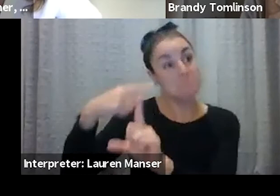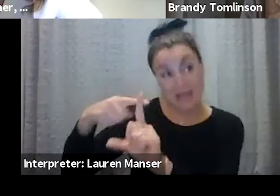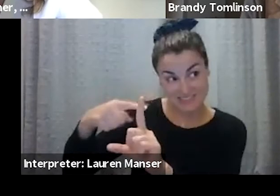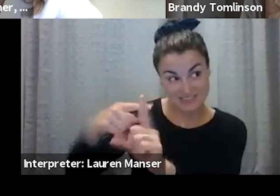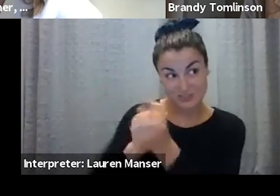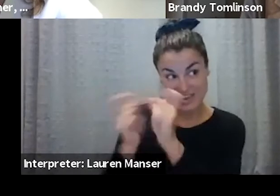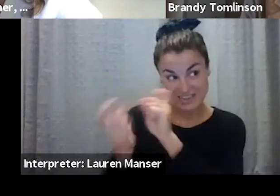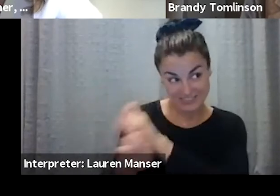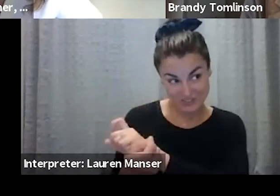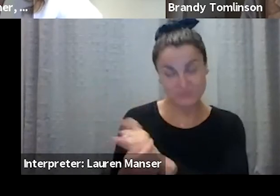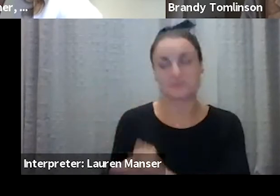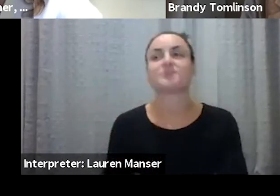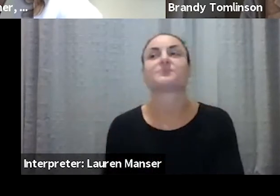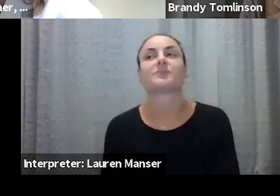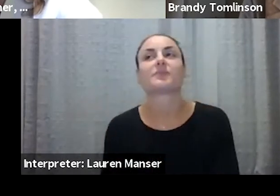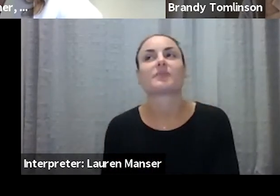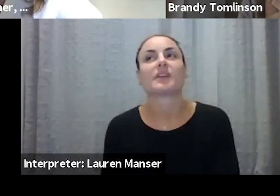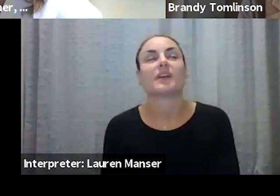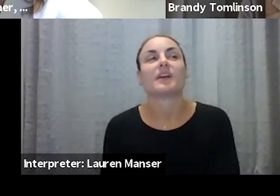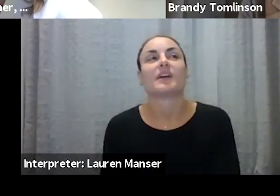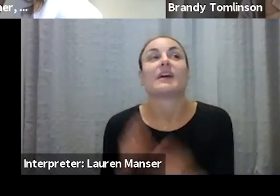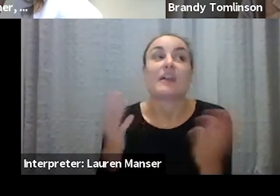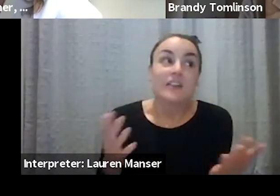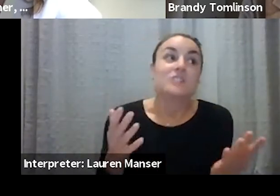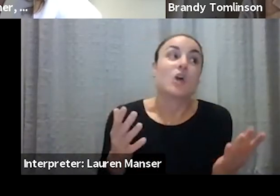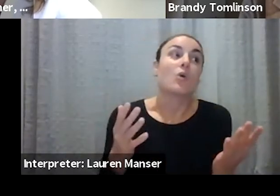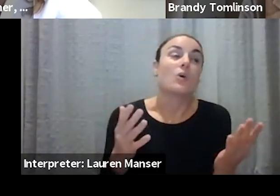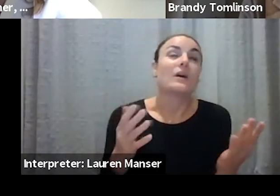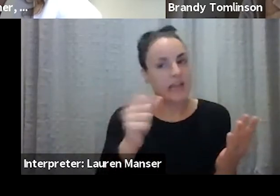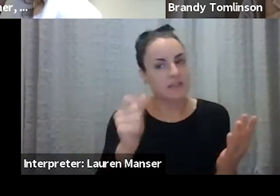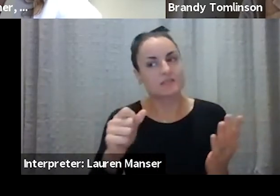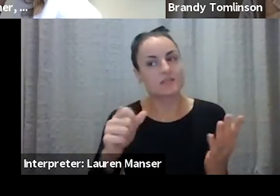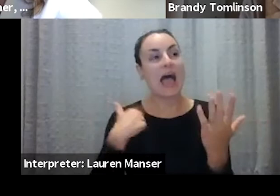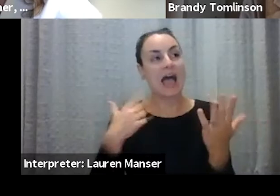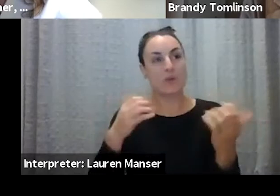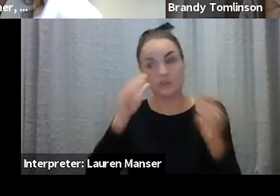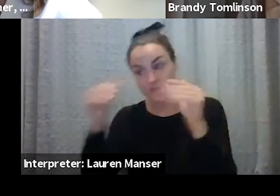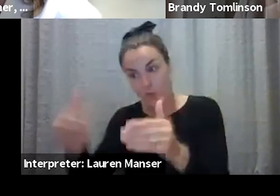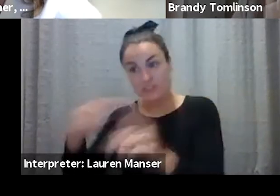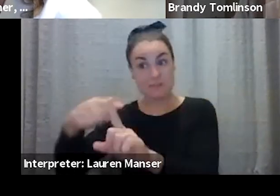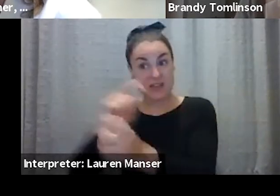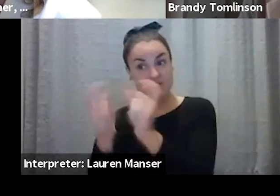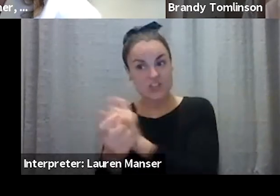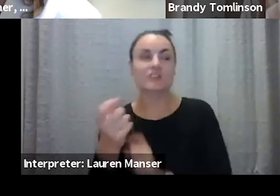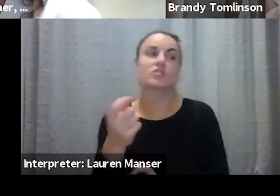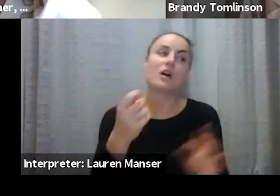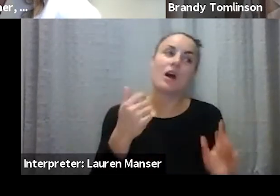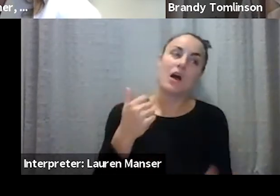but also, there have been some other negative parts of going virtual. Just talk a little bit about both sides of that for us.